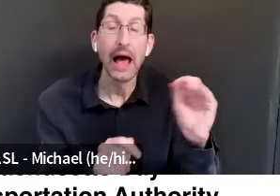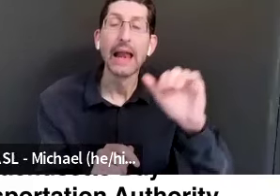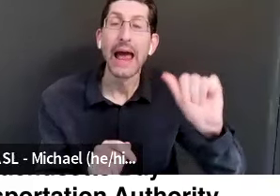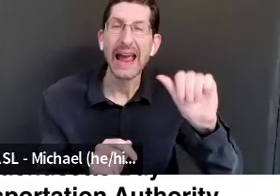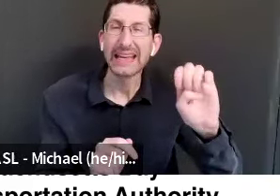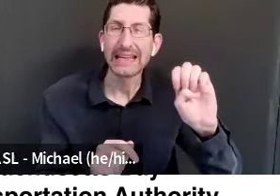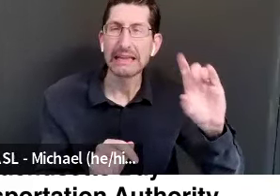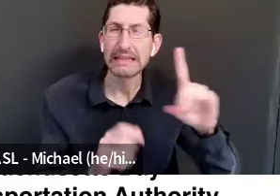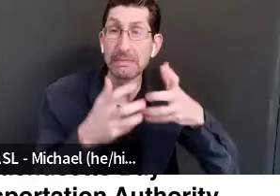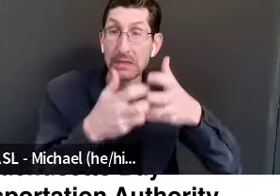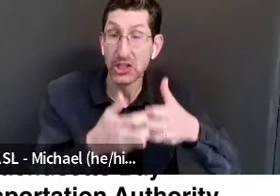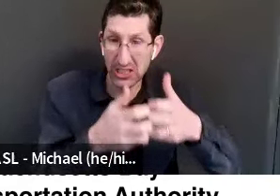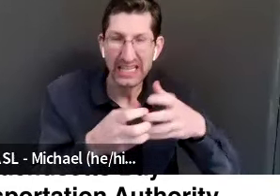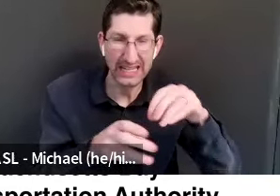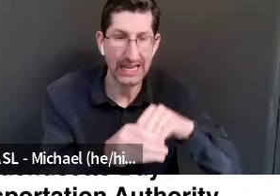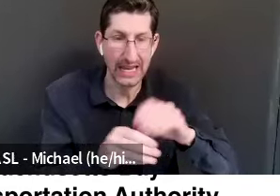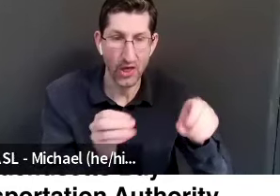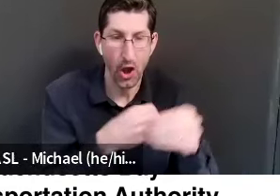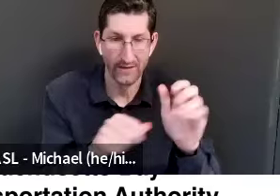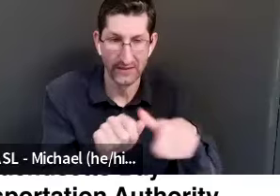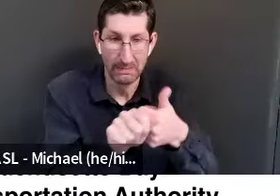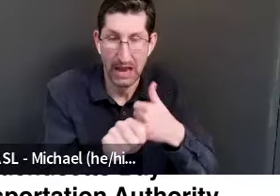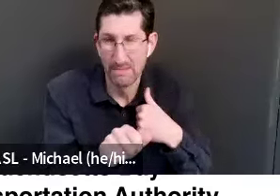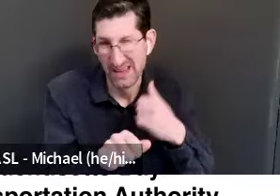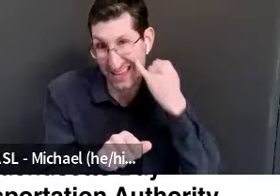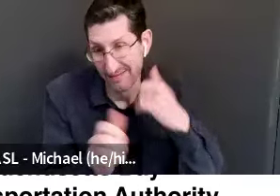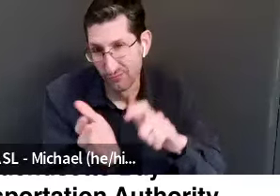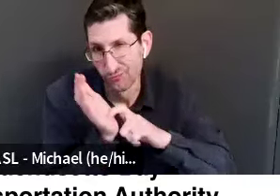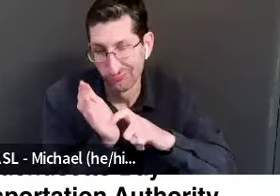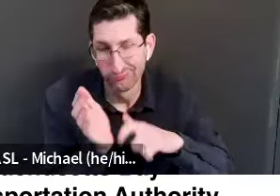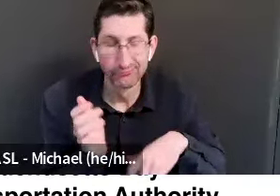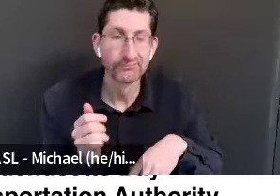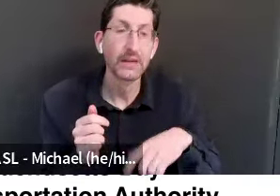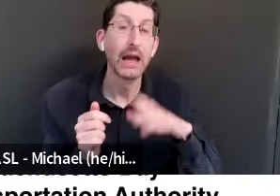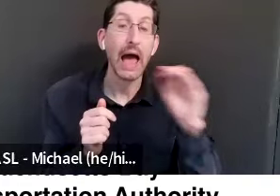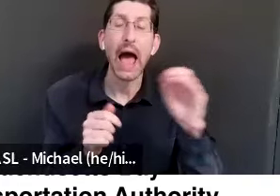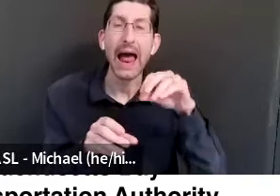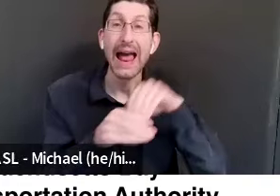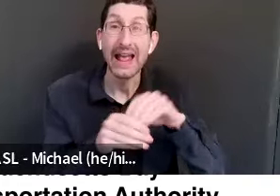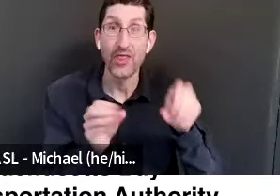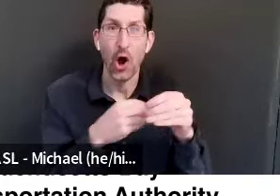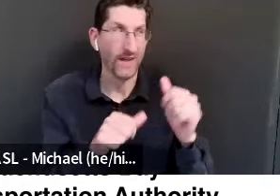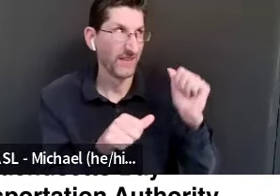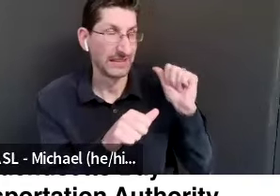EVENT OF AN EMERGENCY. AND THERE'S AN AED IN THE OFFICE BEHIND ME SHOULD ONE BE REQUIRED.